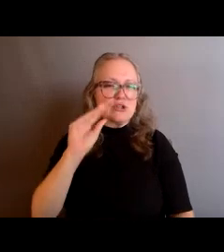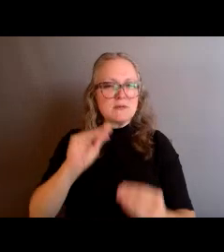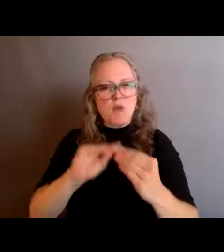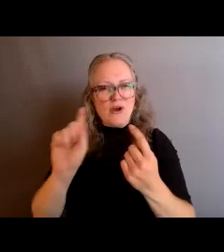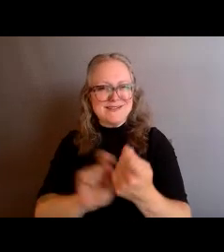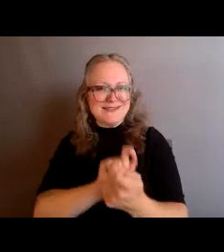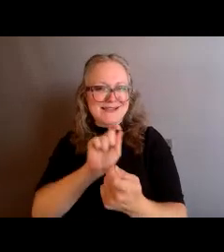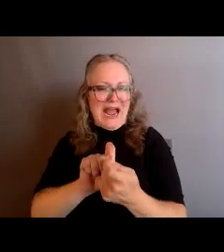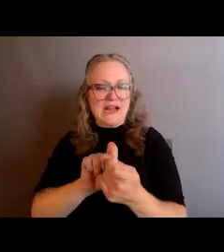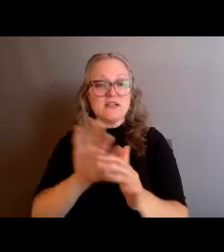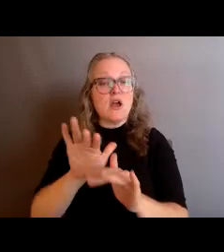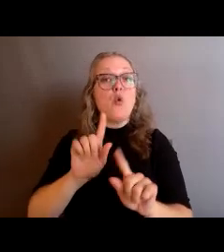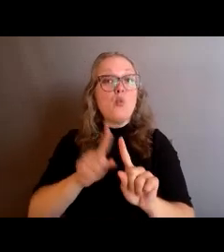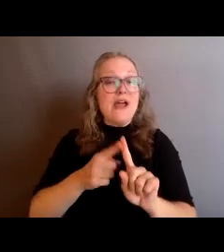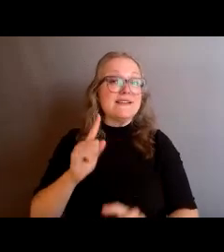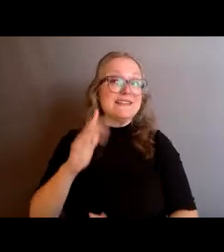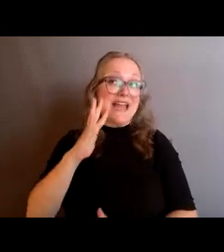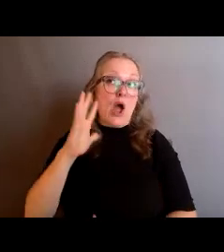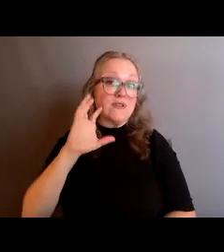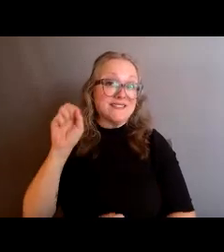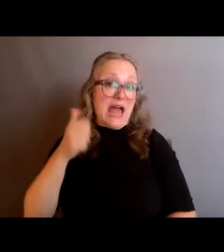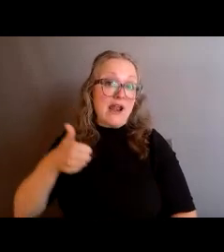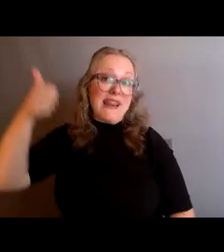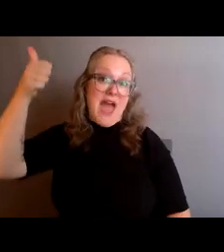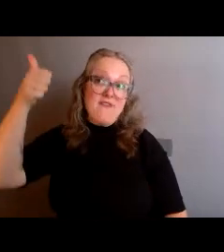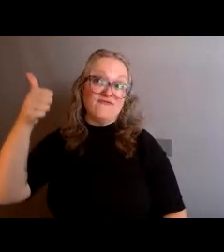gets loud enough in one ear, it will vibrate to the other ear.